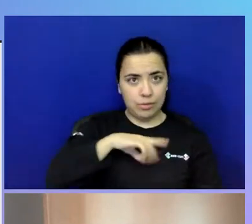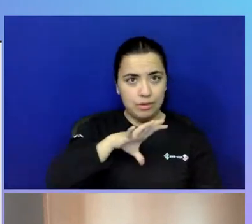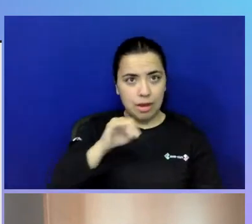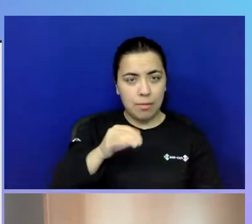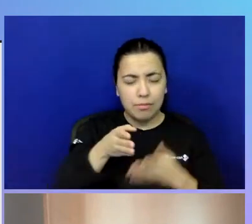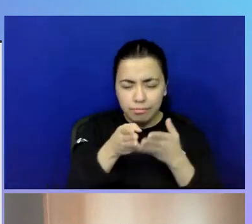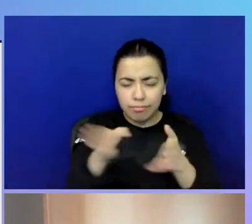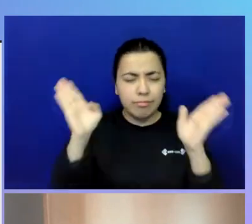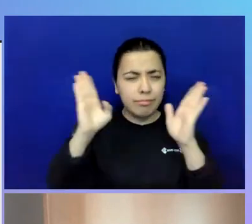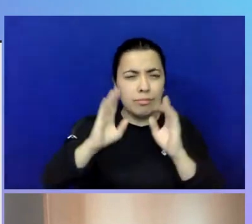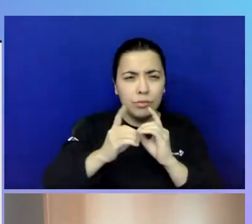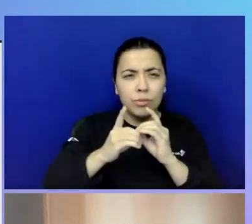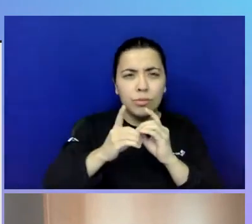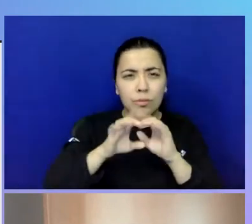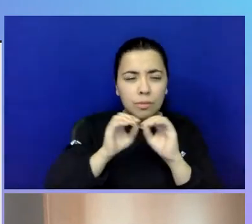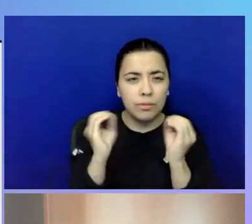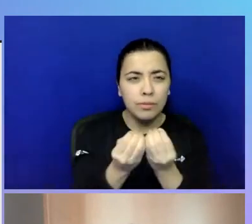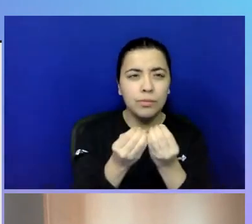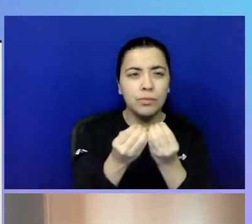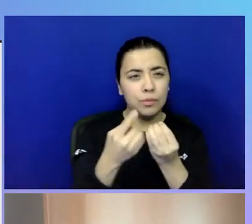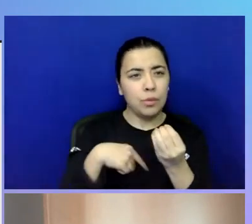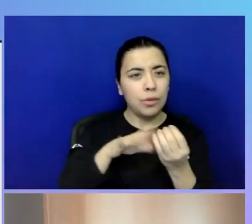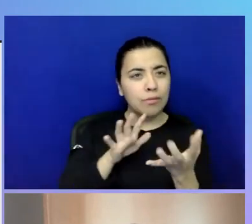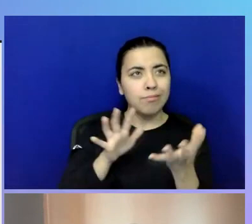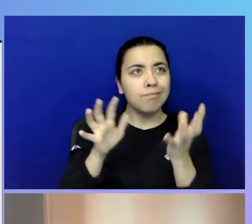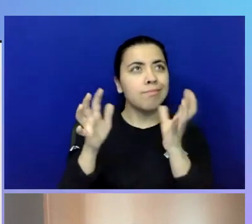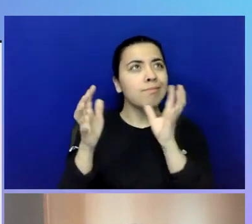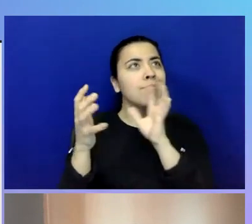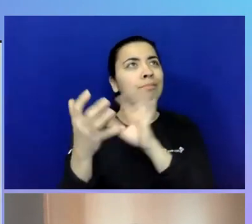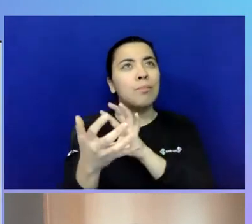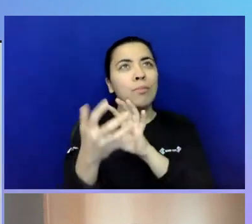while keeping accessibility front and center. So here's our